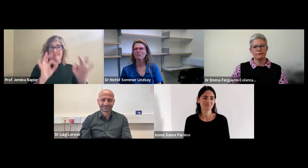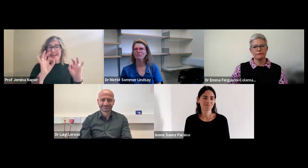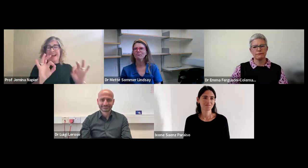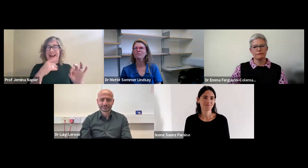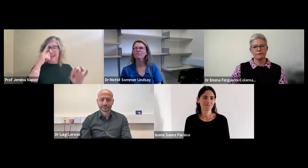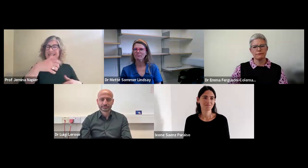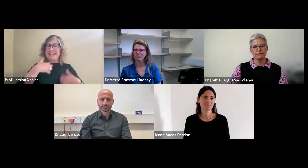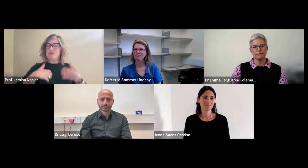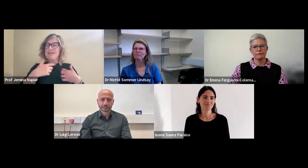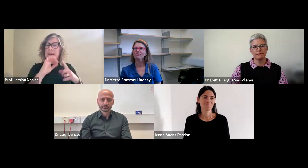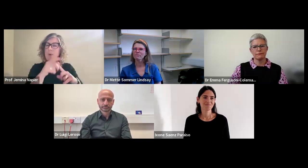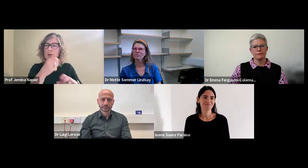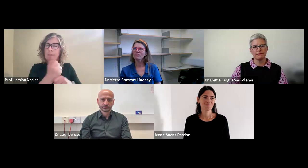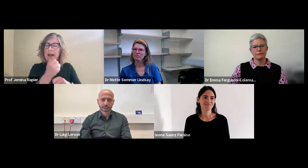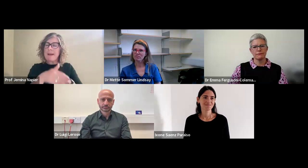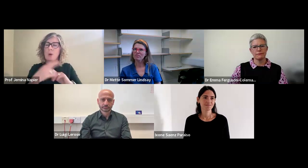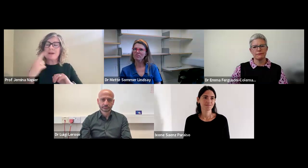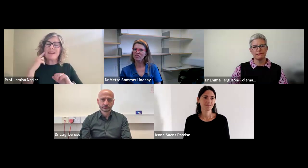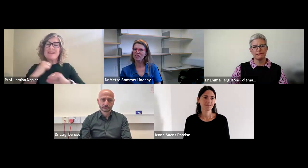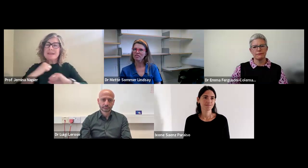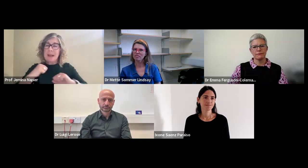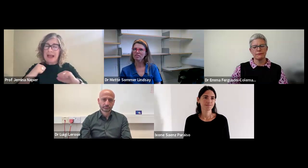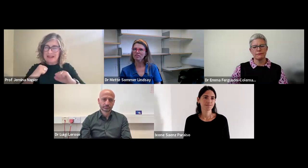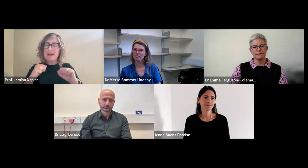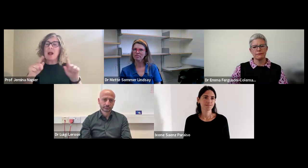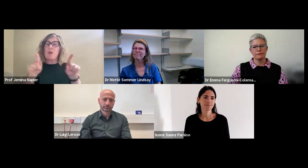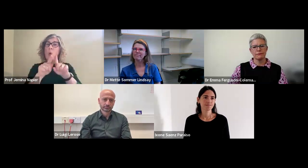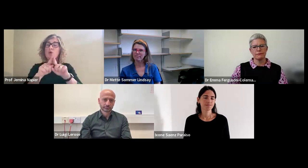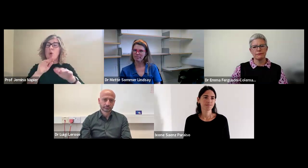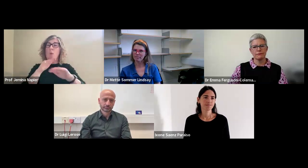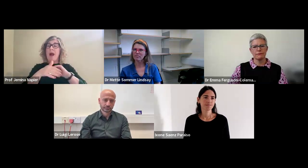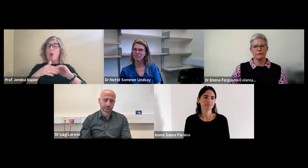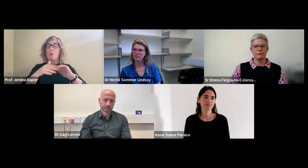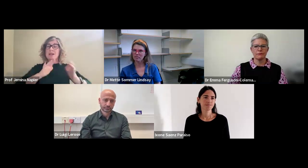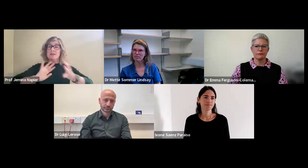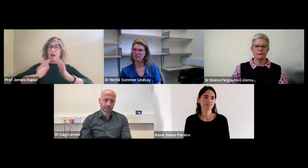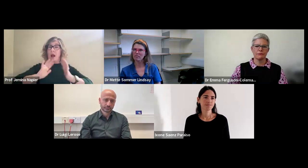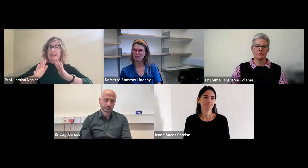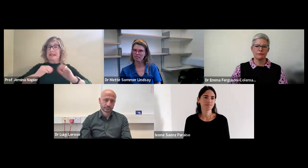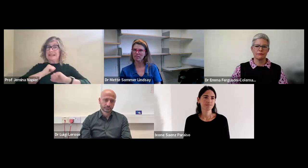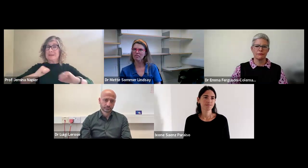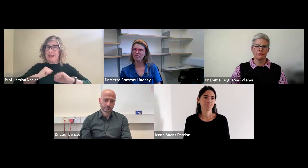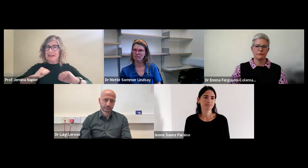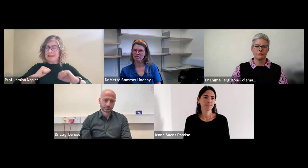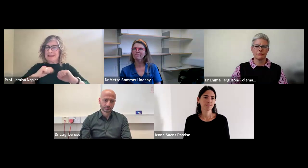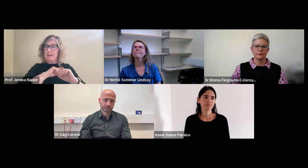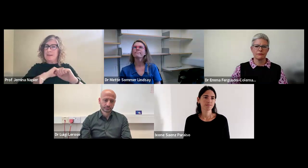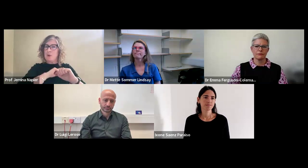Jemina: great I think that's a point well made about deaf spaces and also, as well, signing